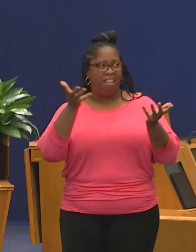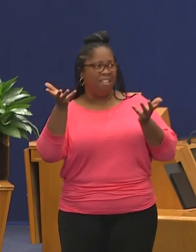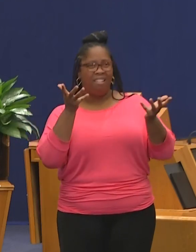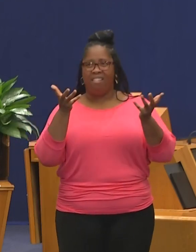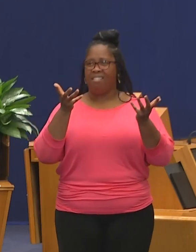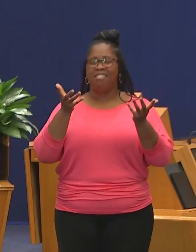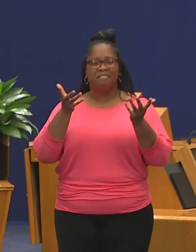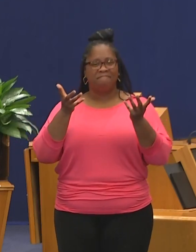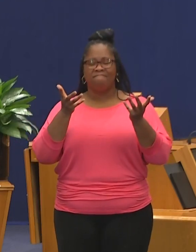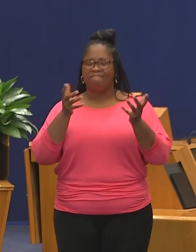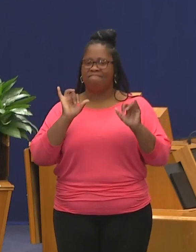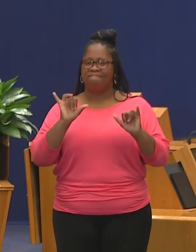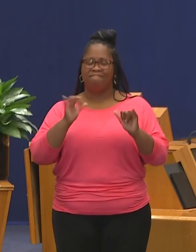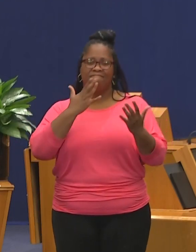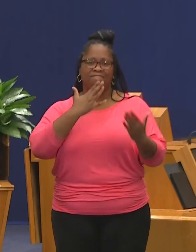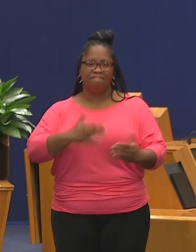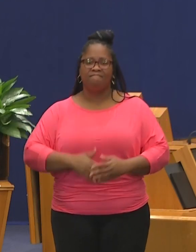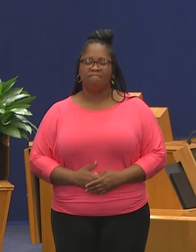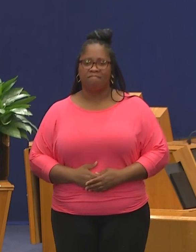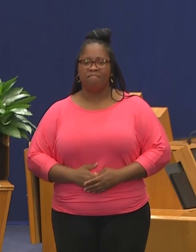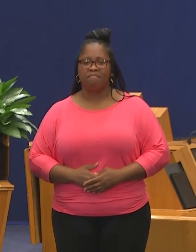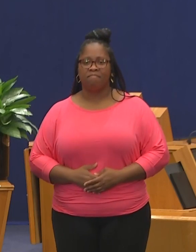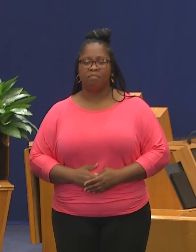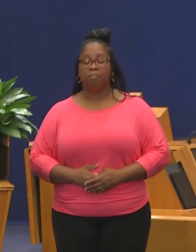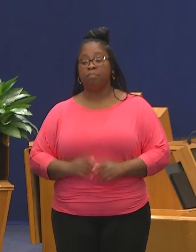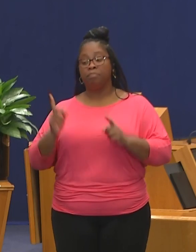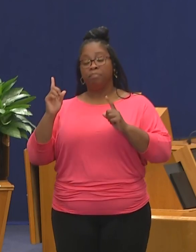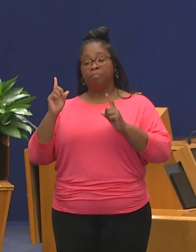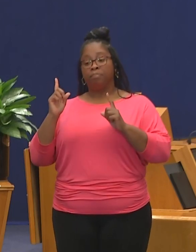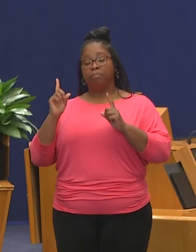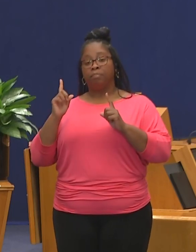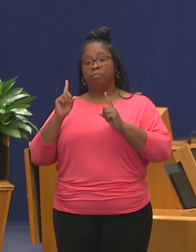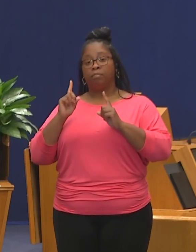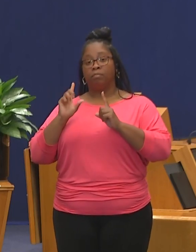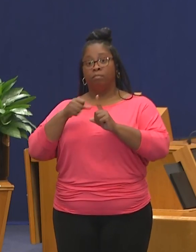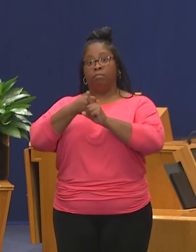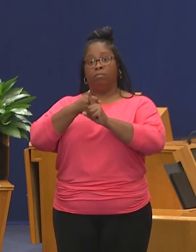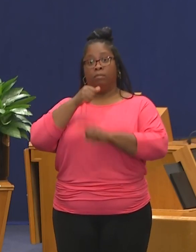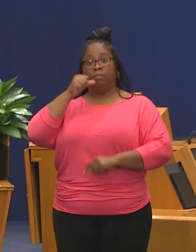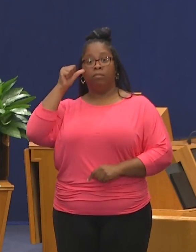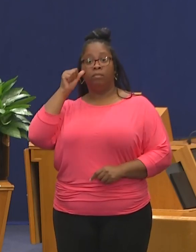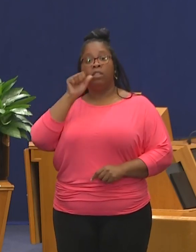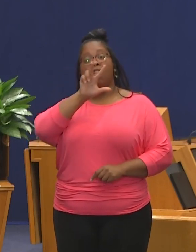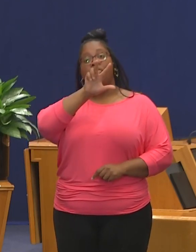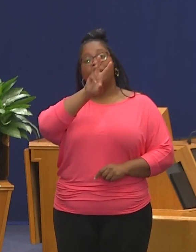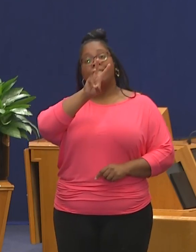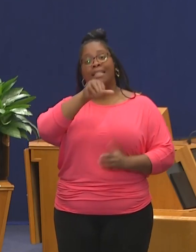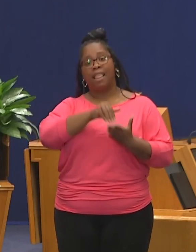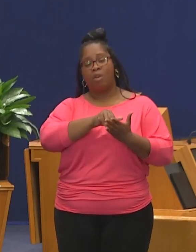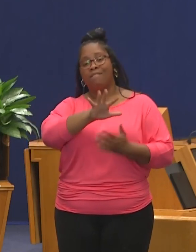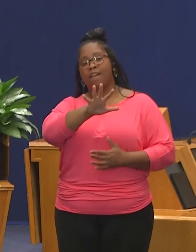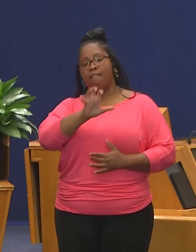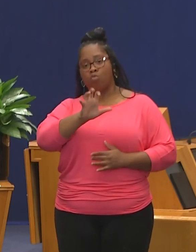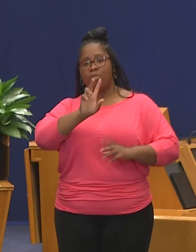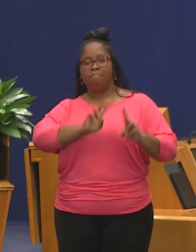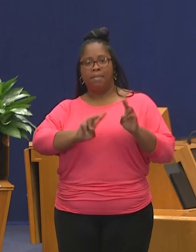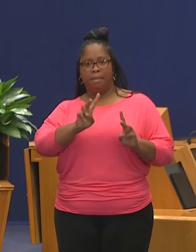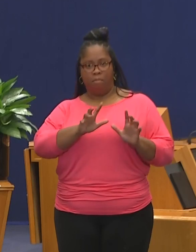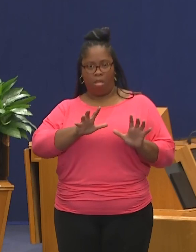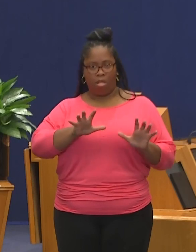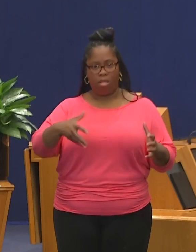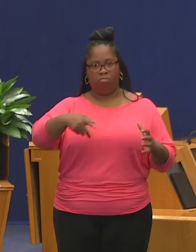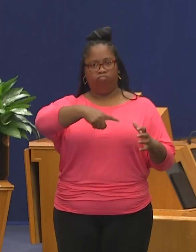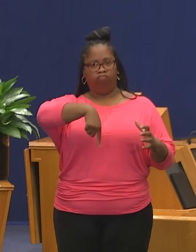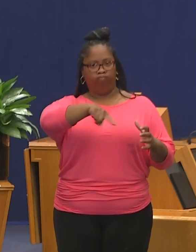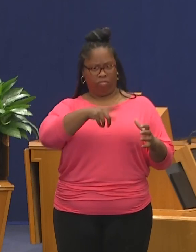SINGLE DAY ON THE FRONT LINES.